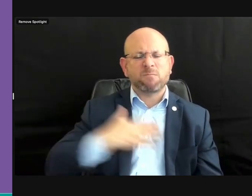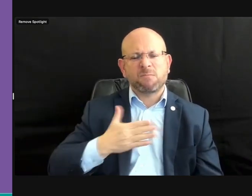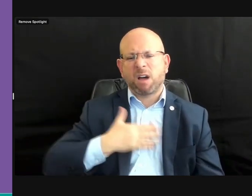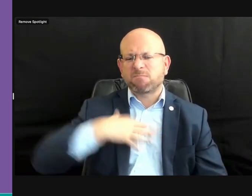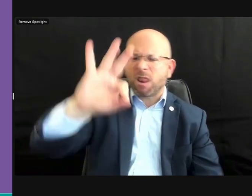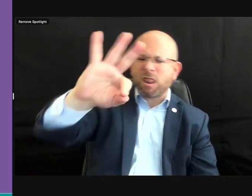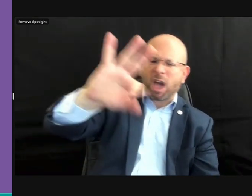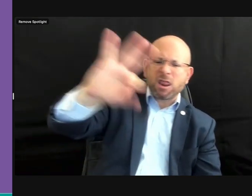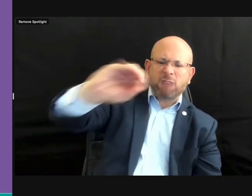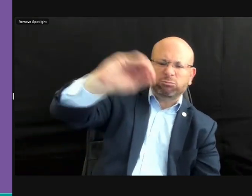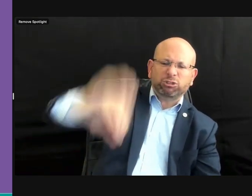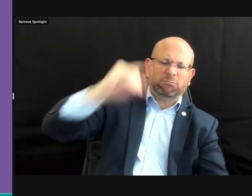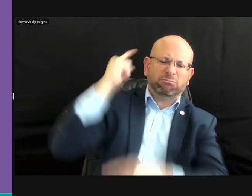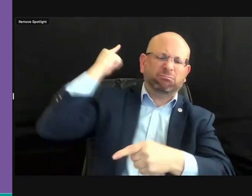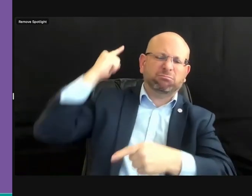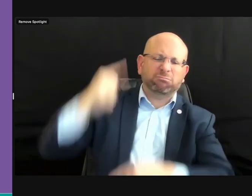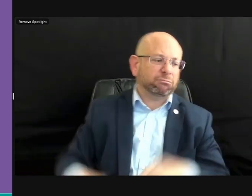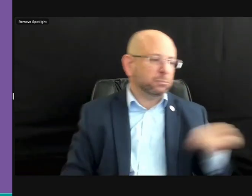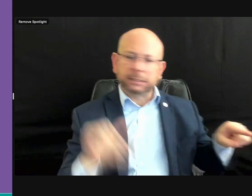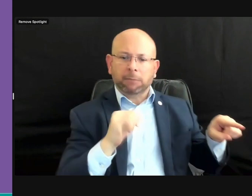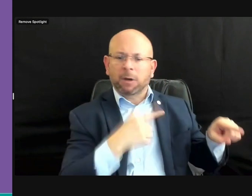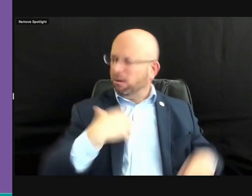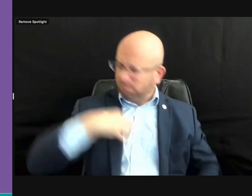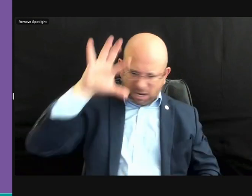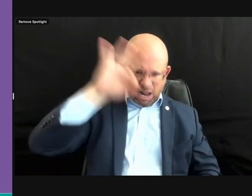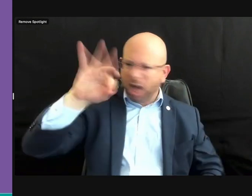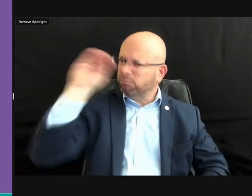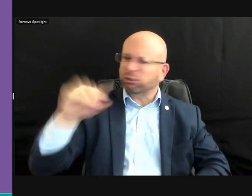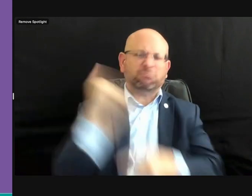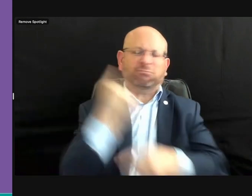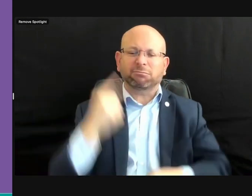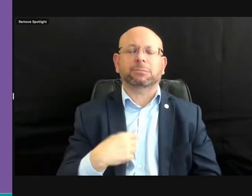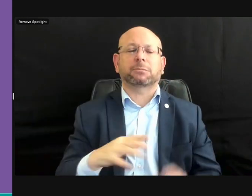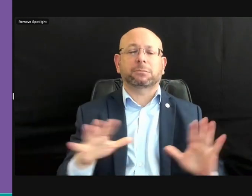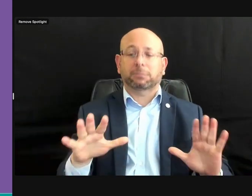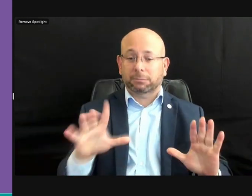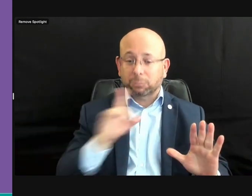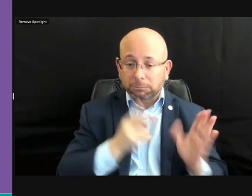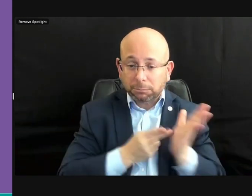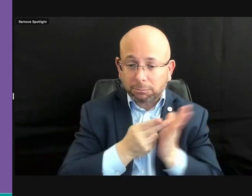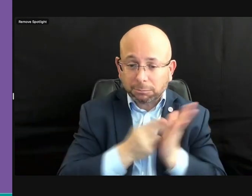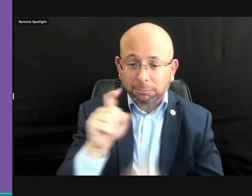in both of these realms claim 95% or even 99% accuracy.